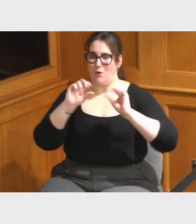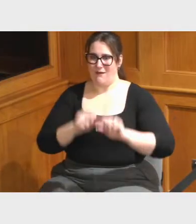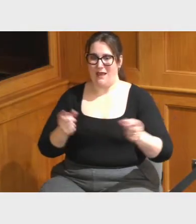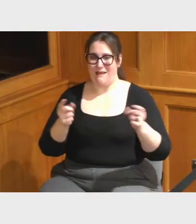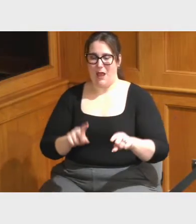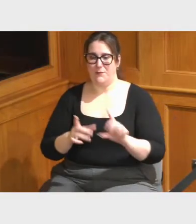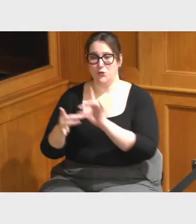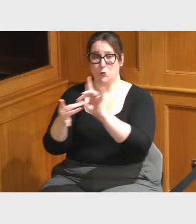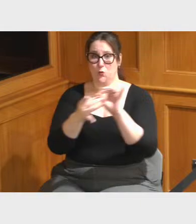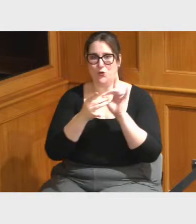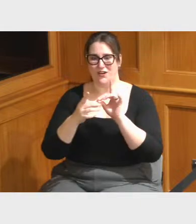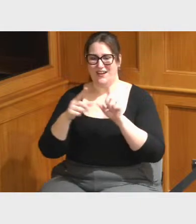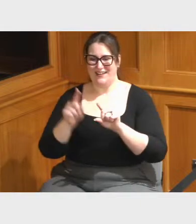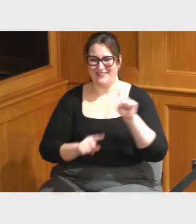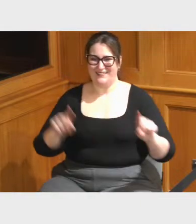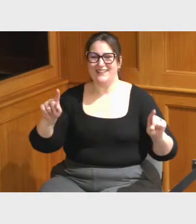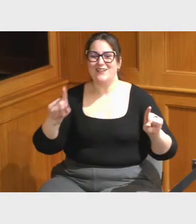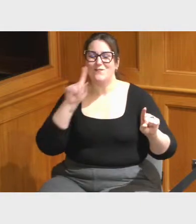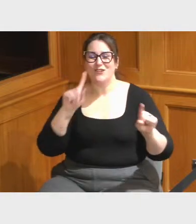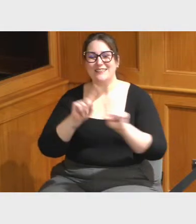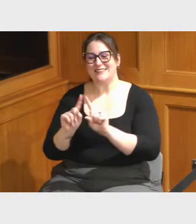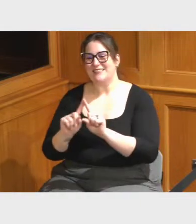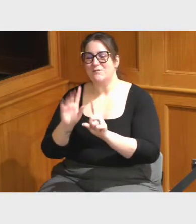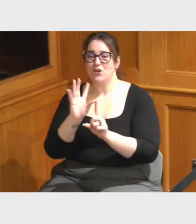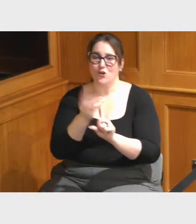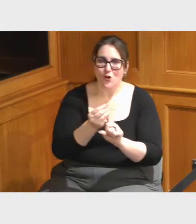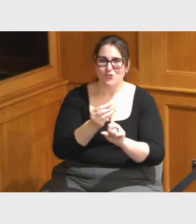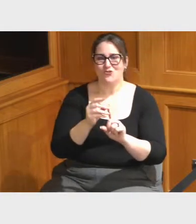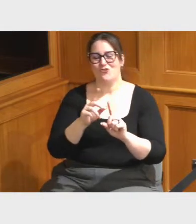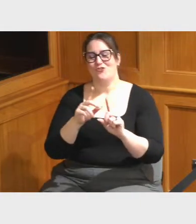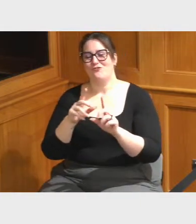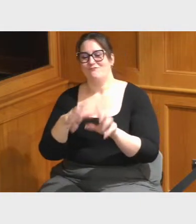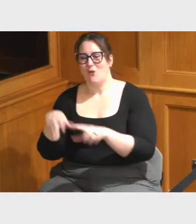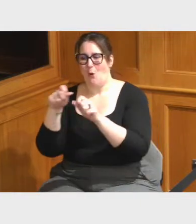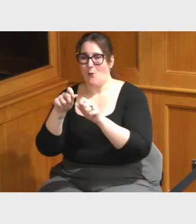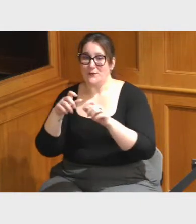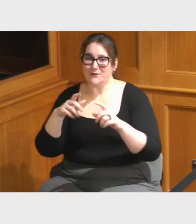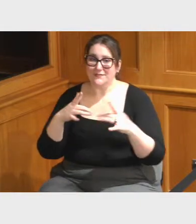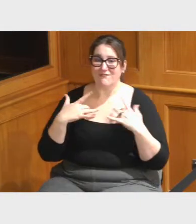across your various sports and cultural venues. and then get the experience right from a brand